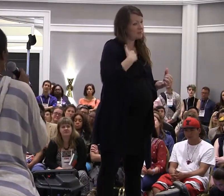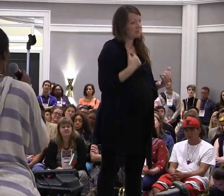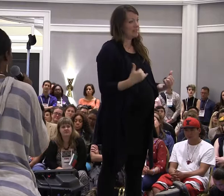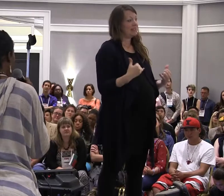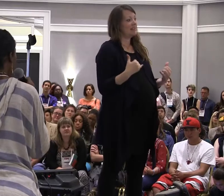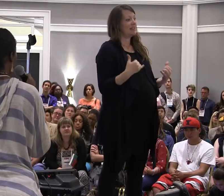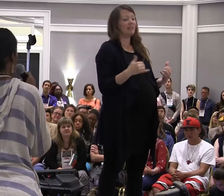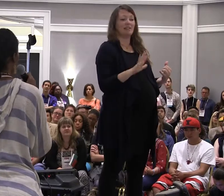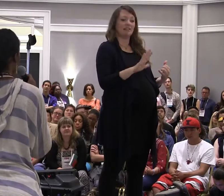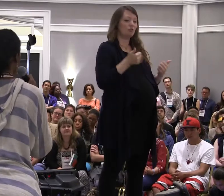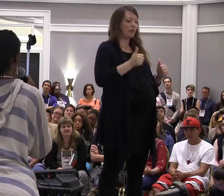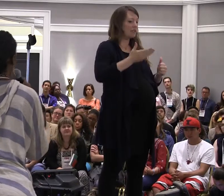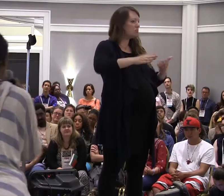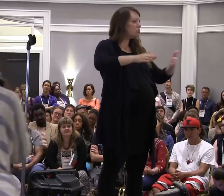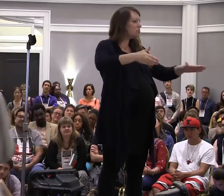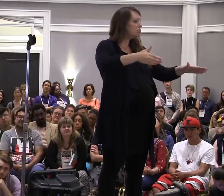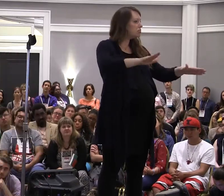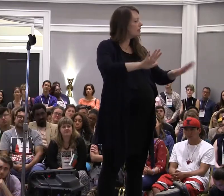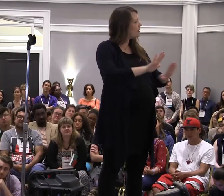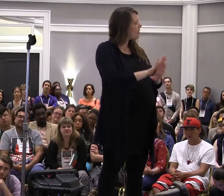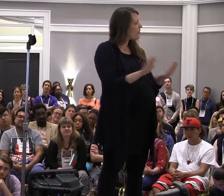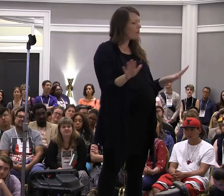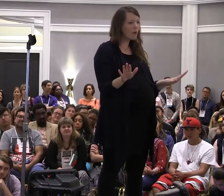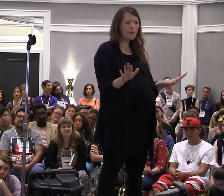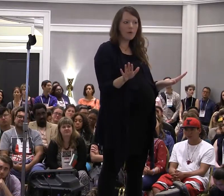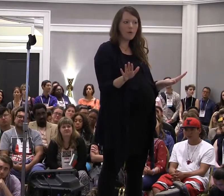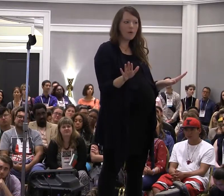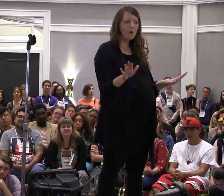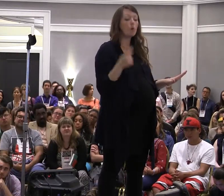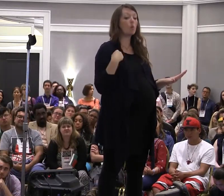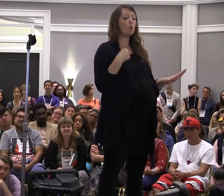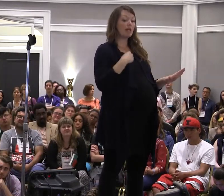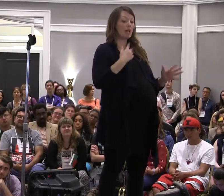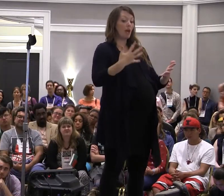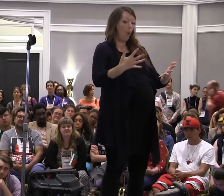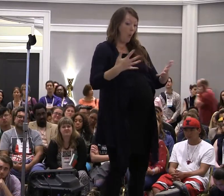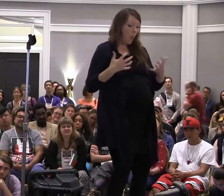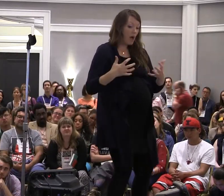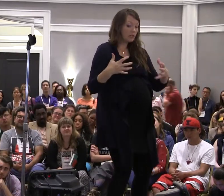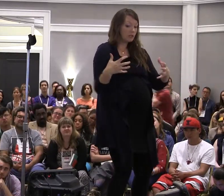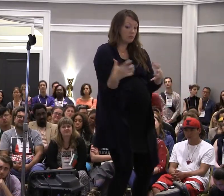We are having affinity spaces in the service of the beloved community.